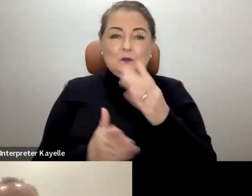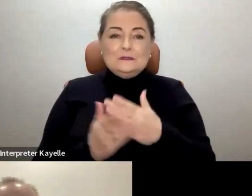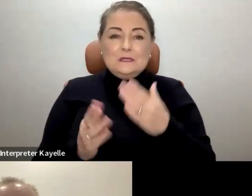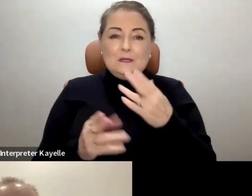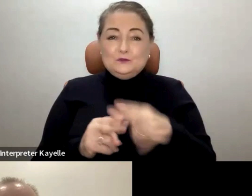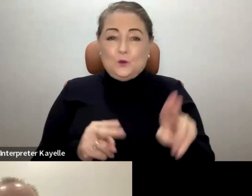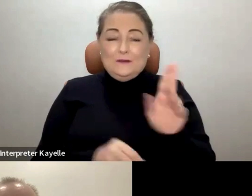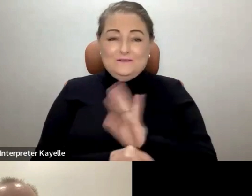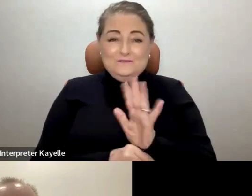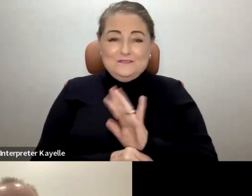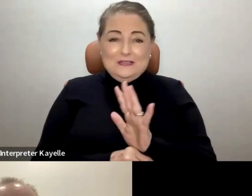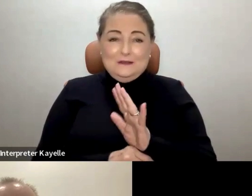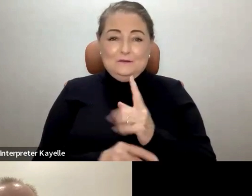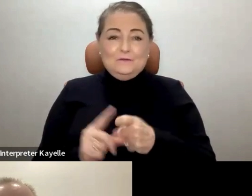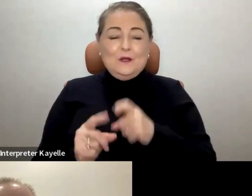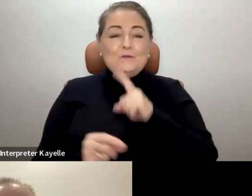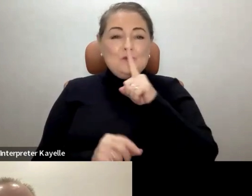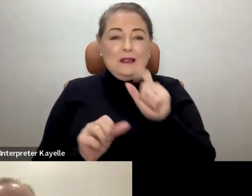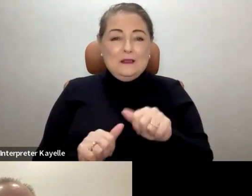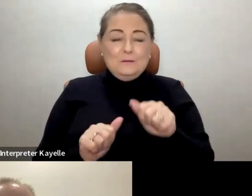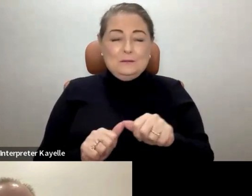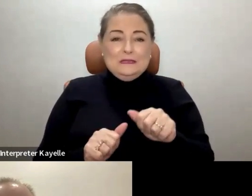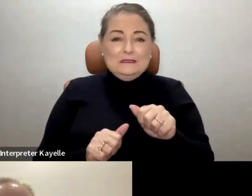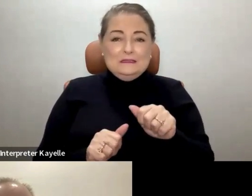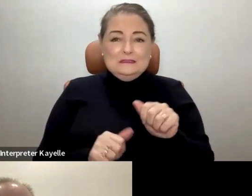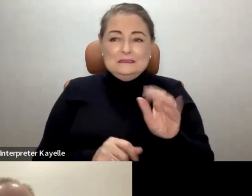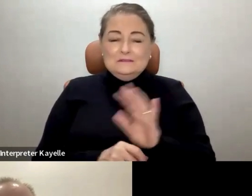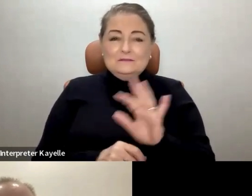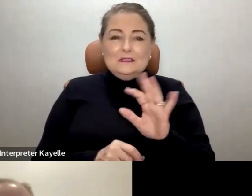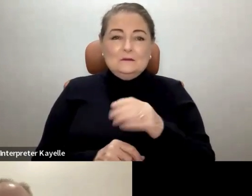from the Reelabilities Film festival, we have three here